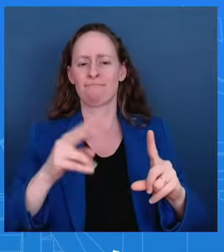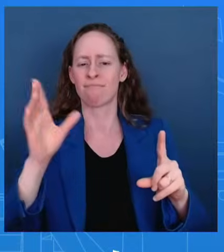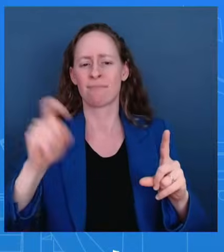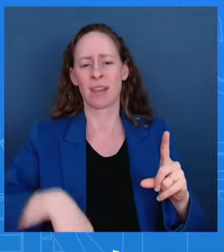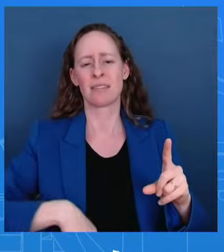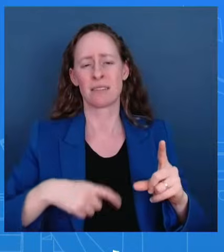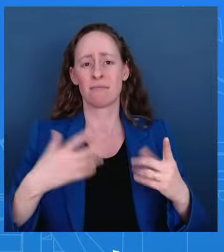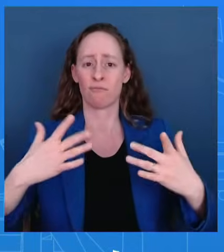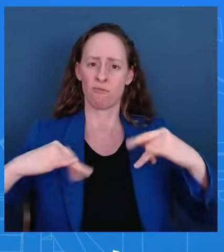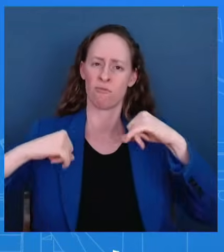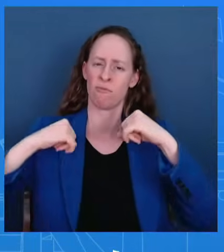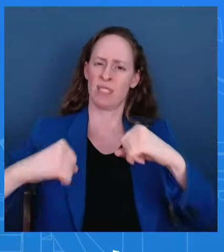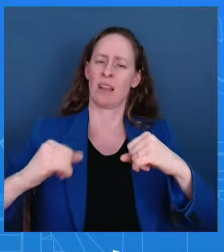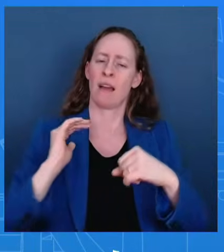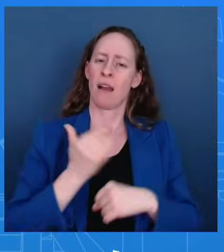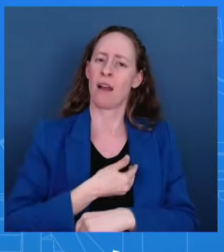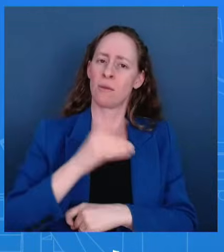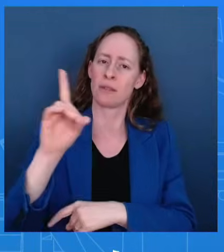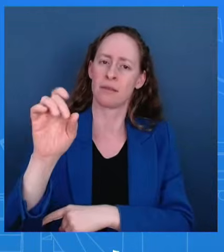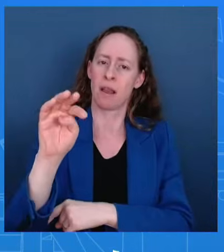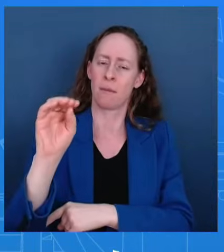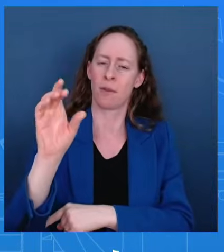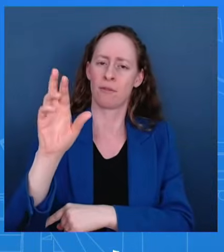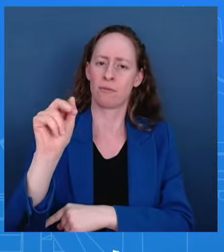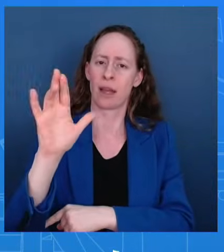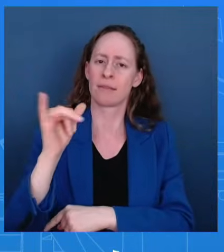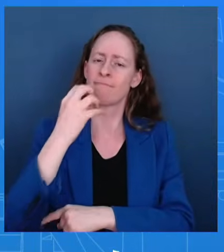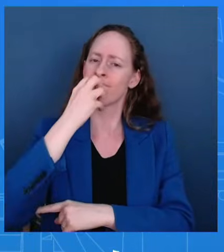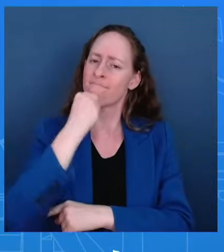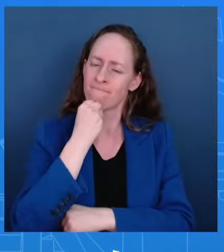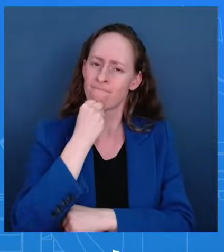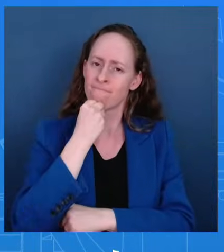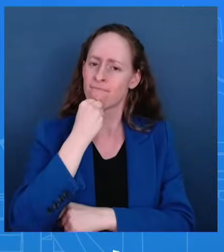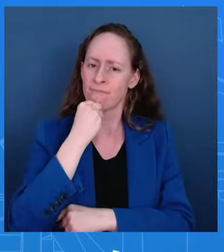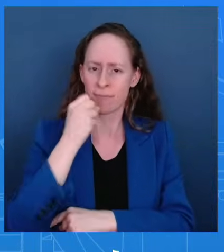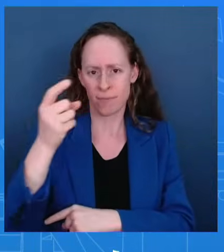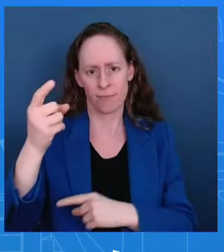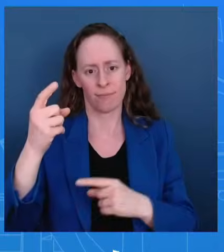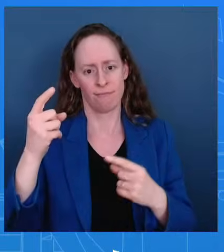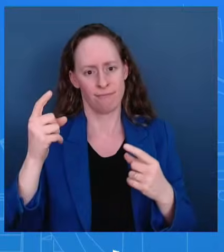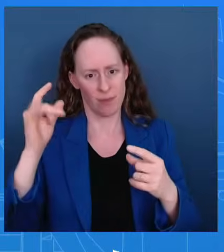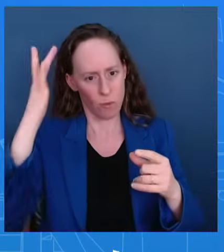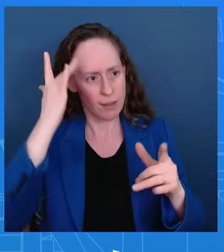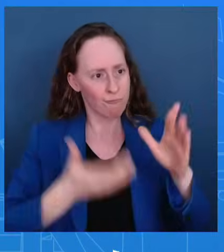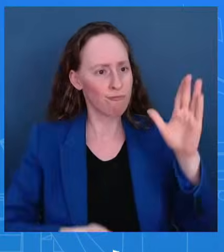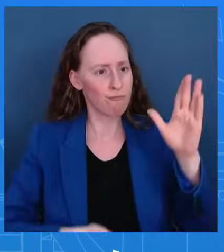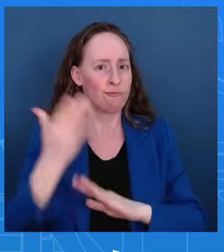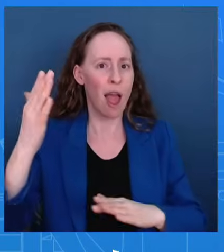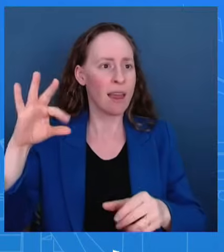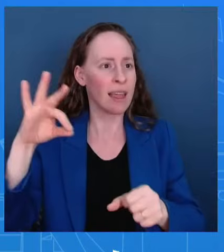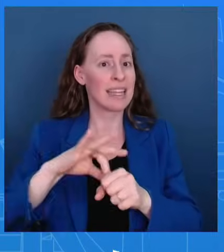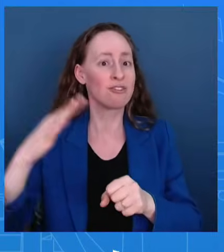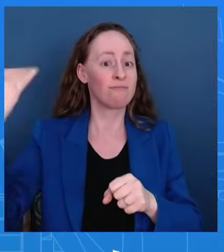he jumped into the election back in 2019. What he was seeing across the country, what was -- seeing, obviously,